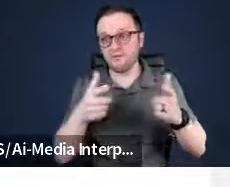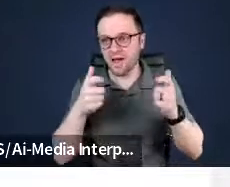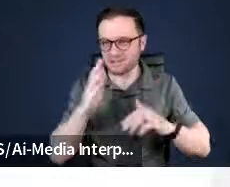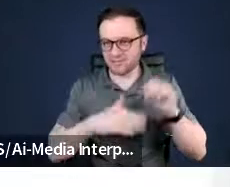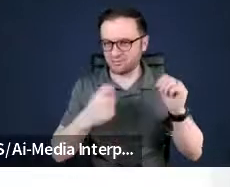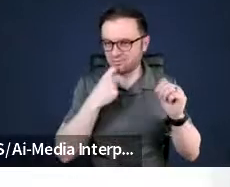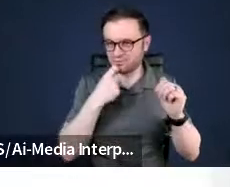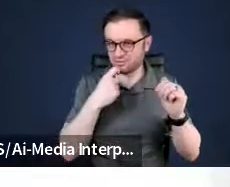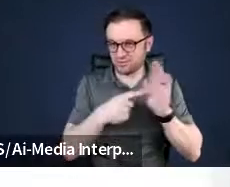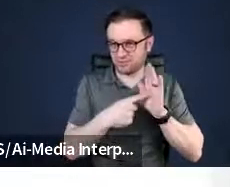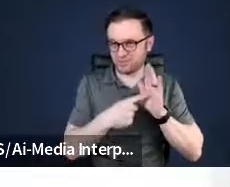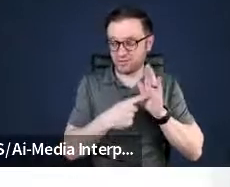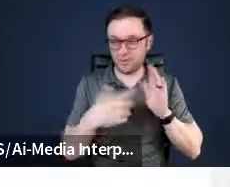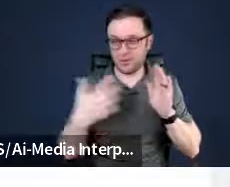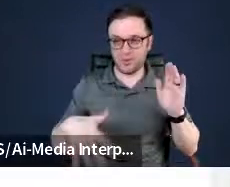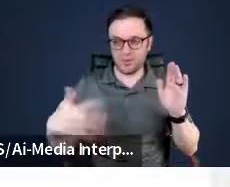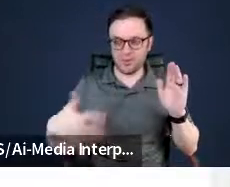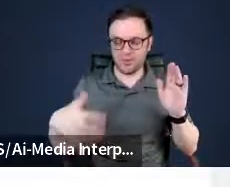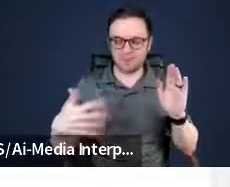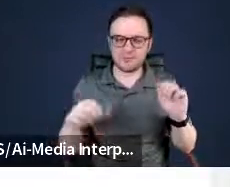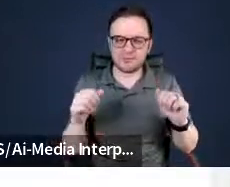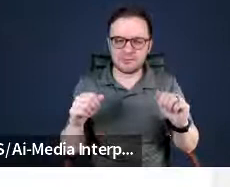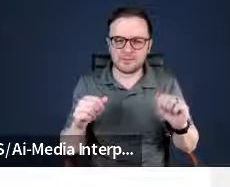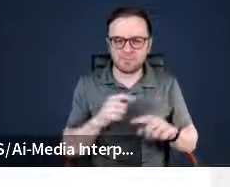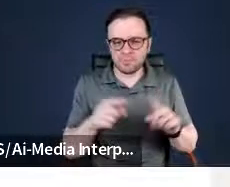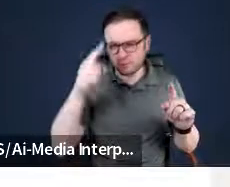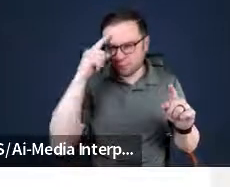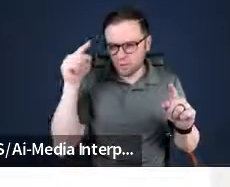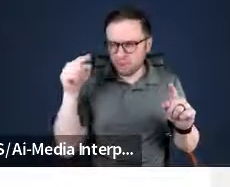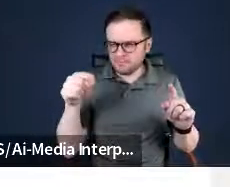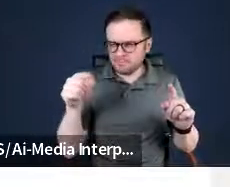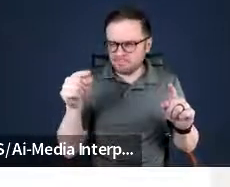believe it or not there are people that listen to their screen reader